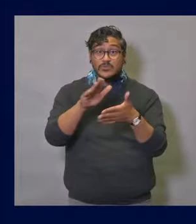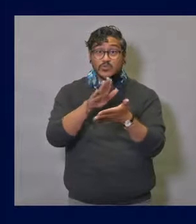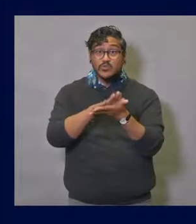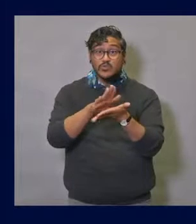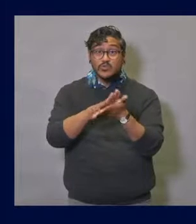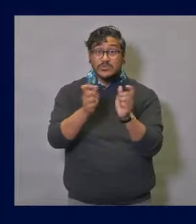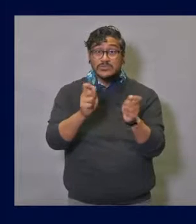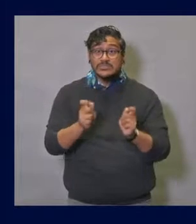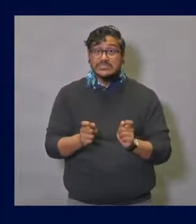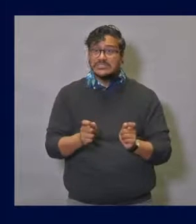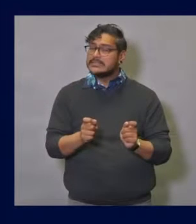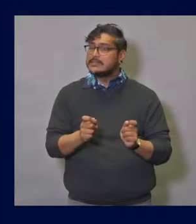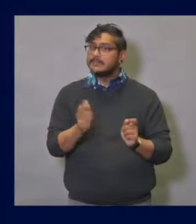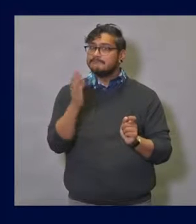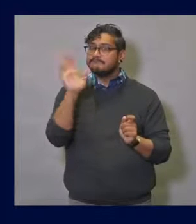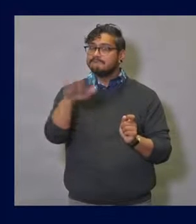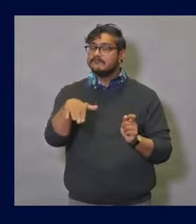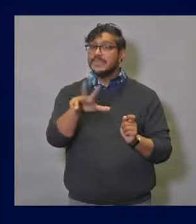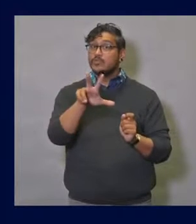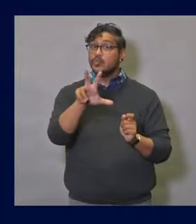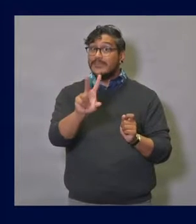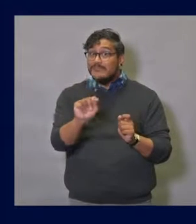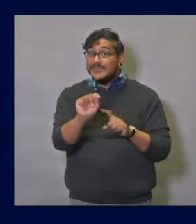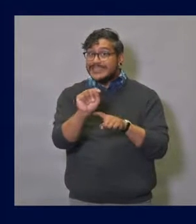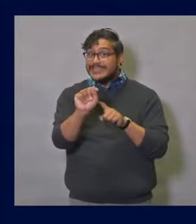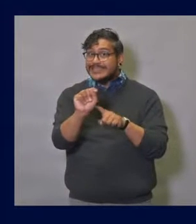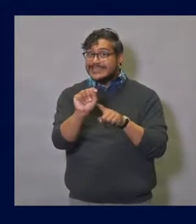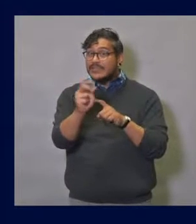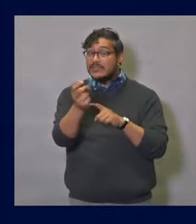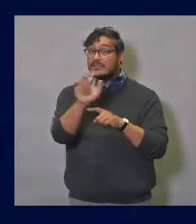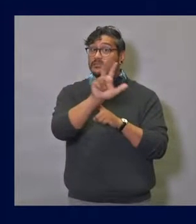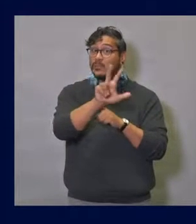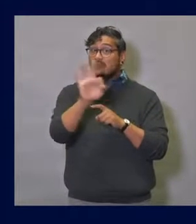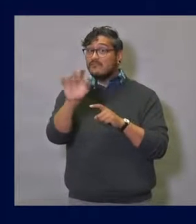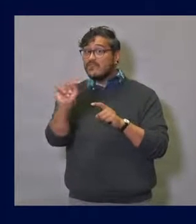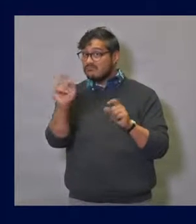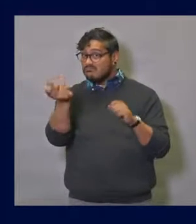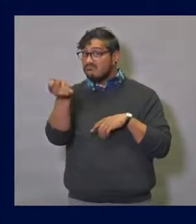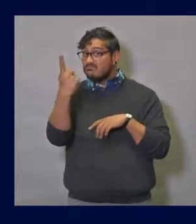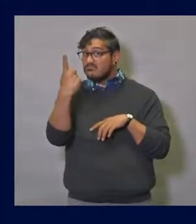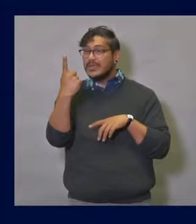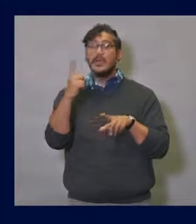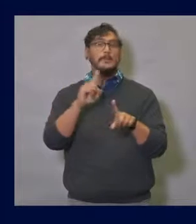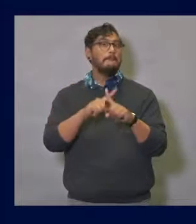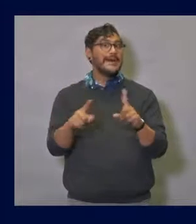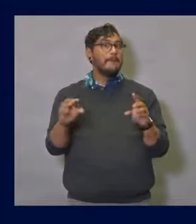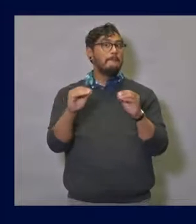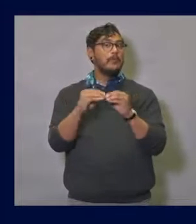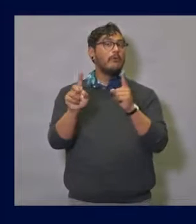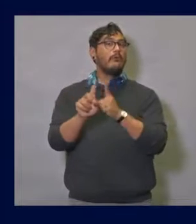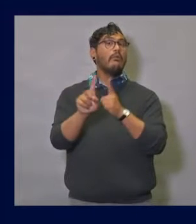MAKING THESE CHANGES, BE MINDFUL THAT WHILE THE REQUIREMENT IS